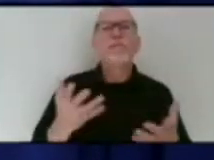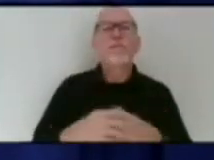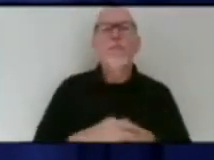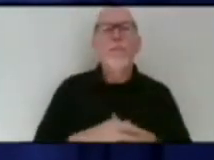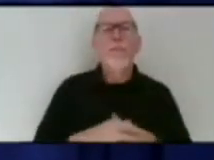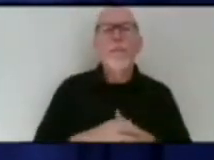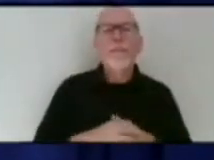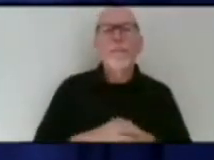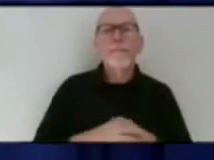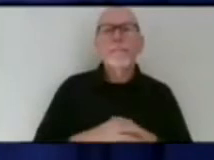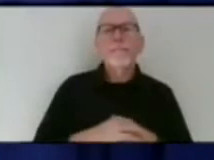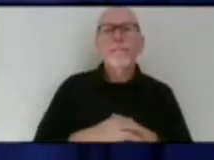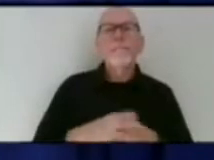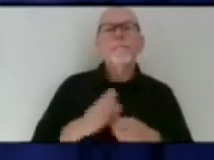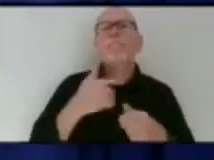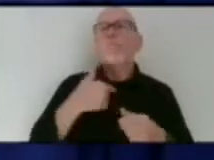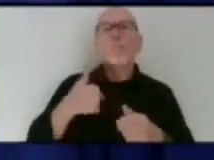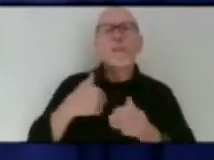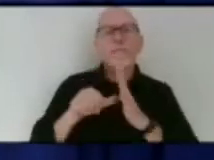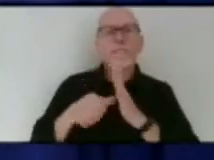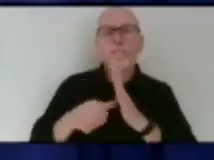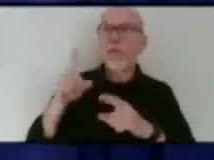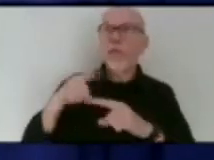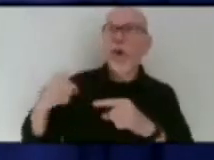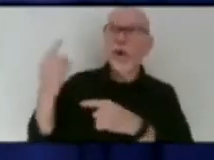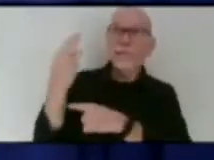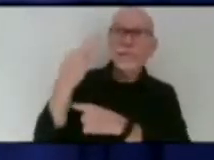being reinforced to me and our neighboring states and every state I